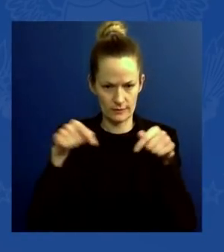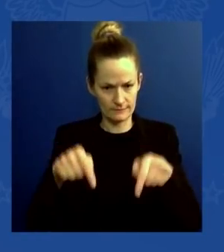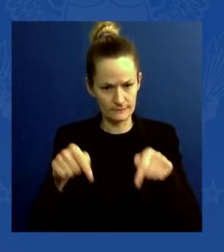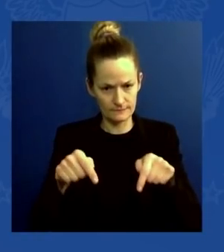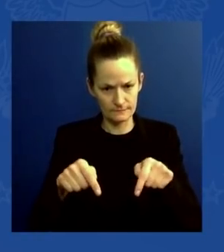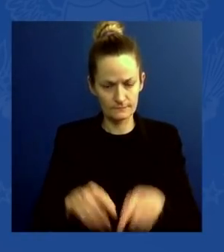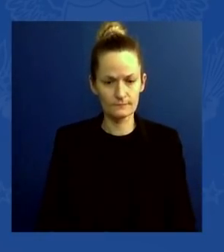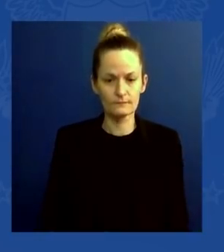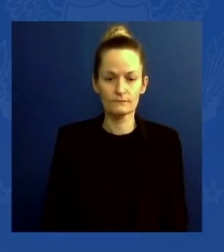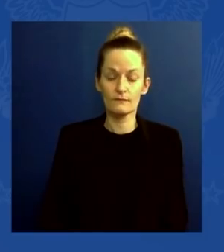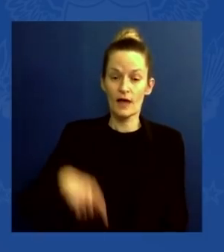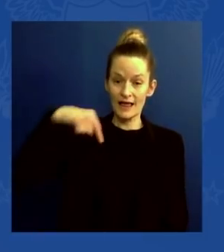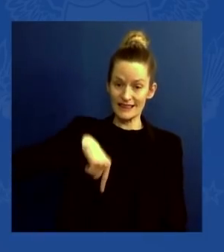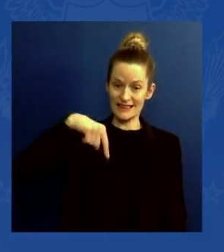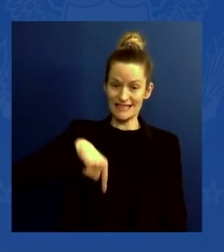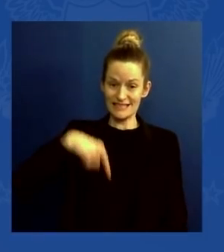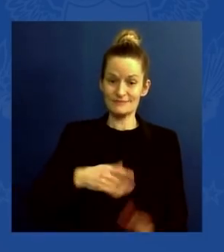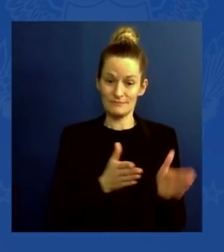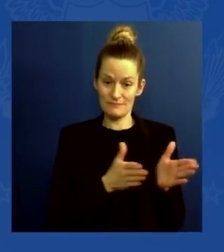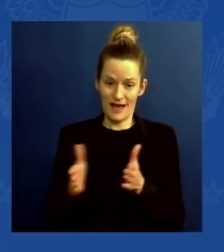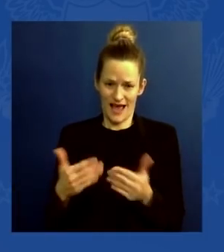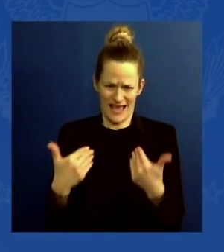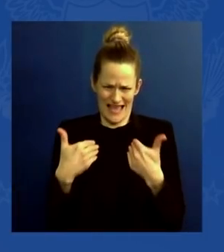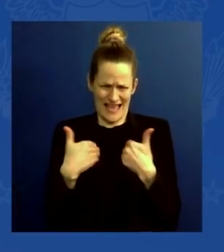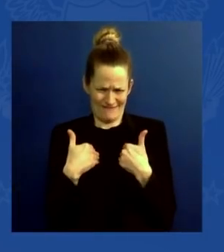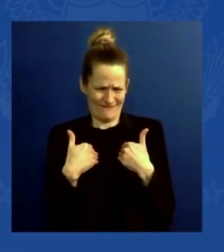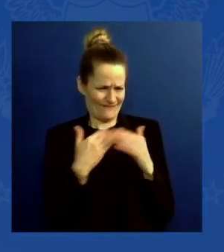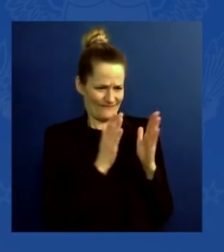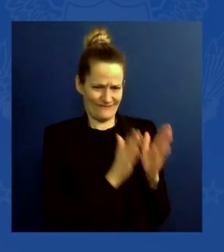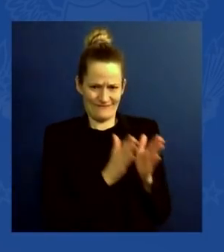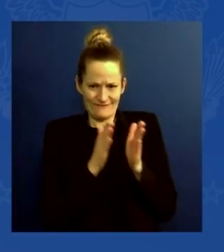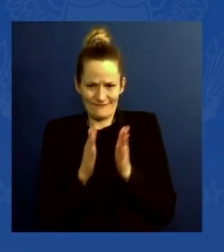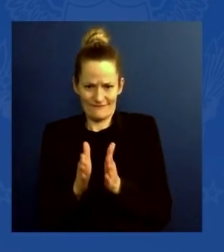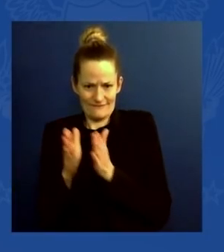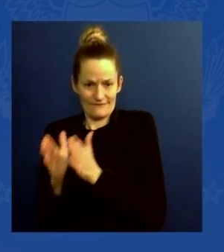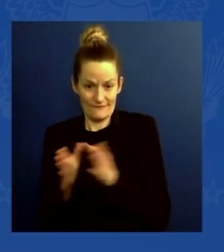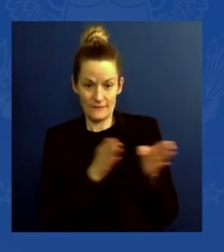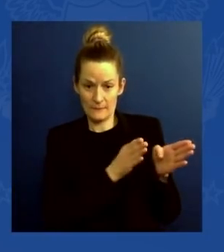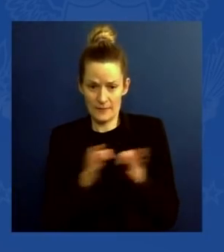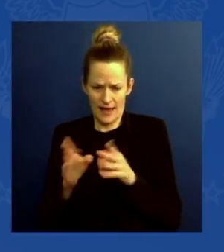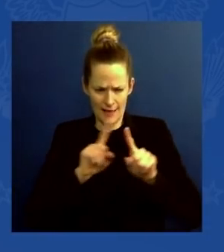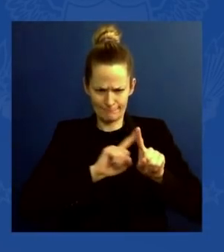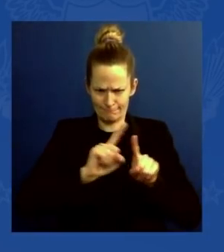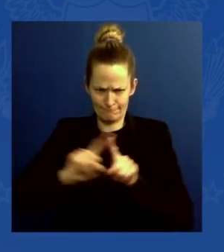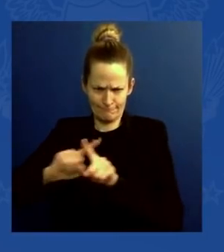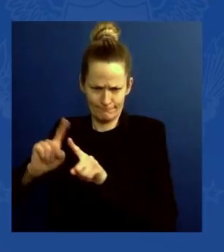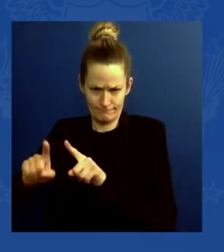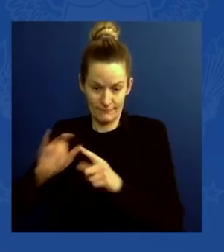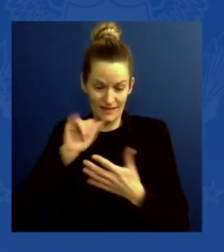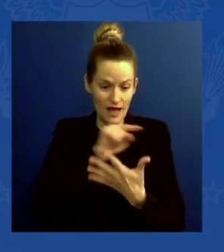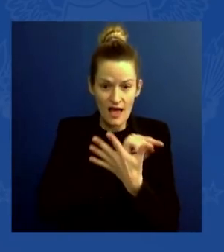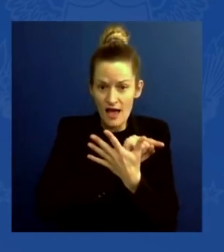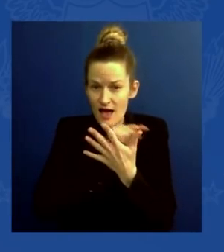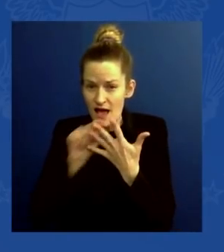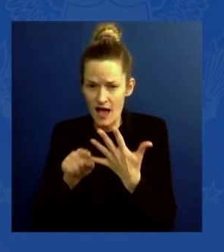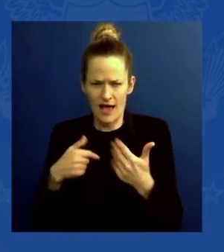I'll have more to say this -- about this soon. But when we have the bill singing, I'll be able to thank everyone in the Senate and the House for their leadership.